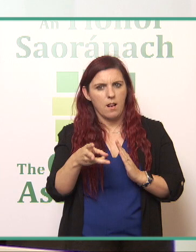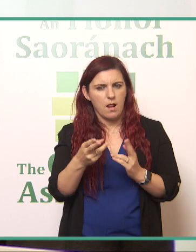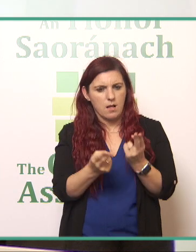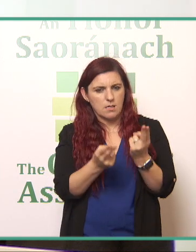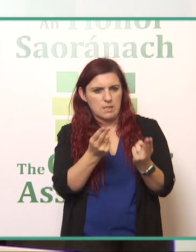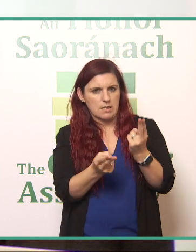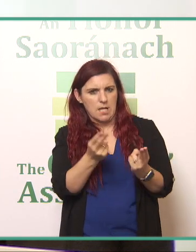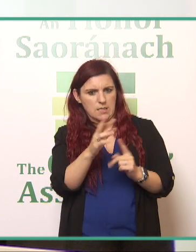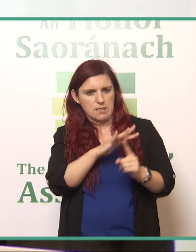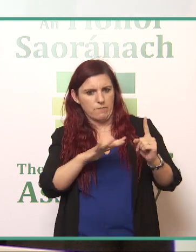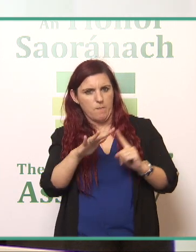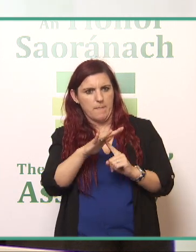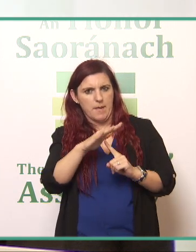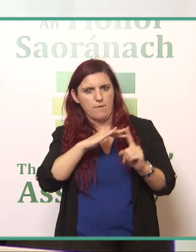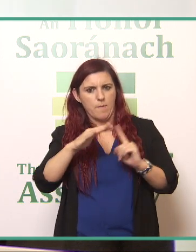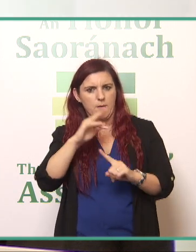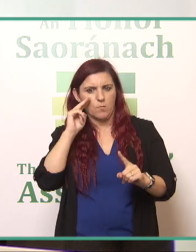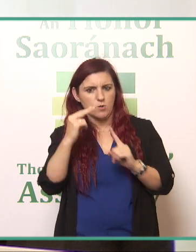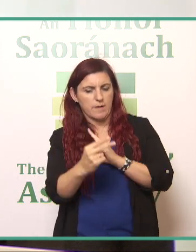an environmental point of view. It's open then to the